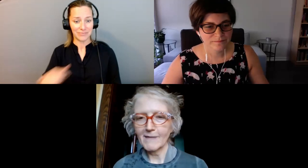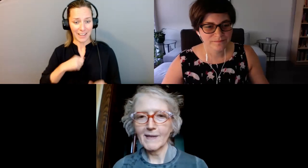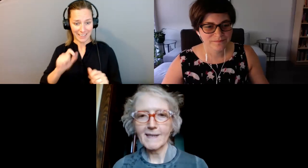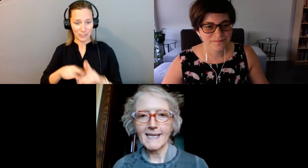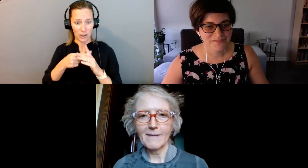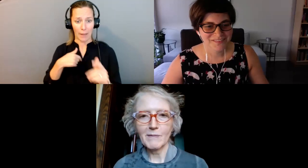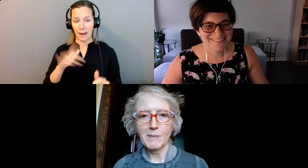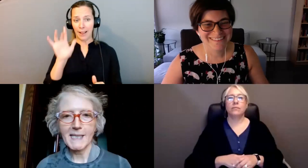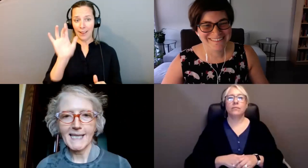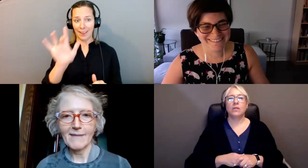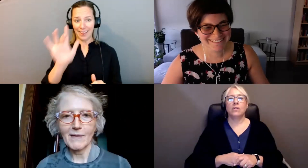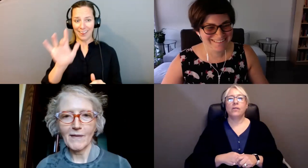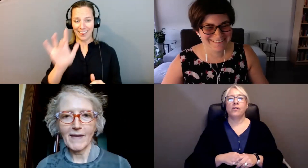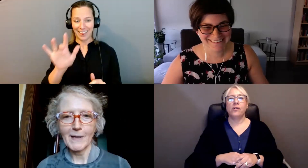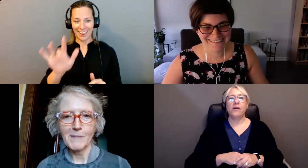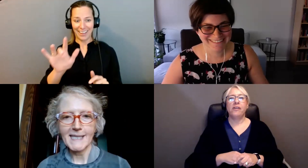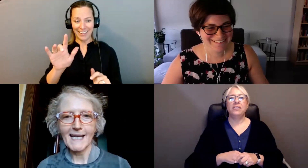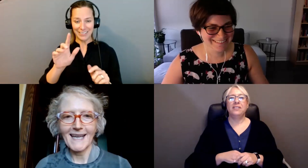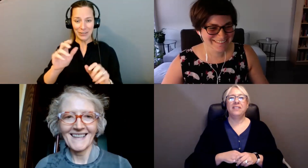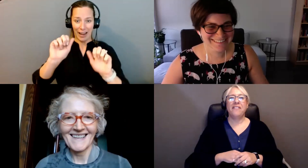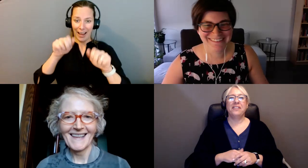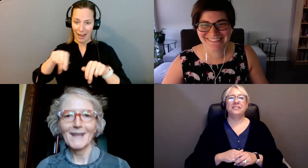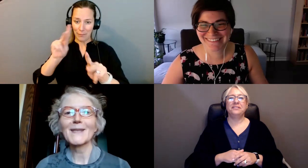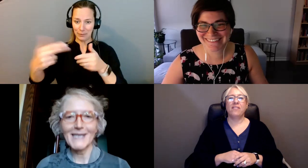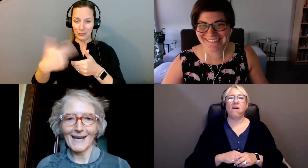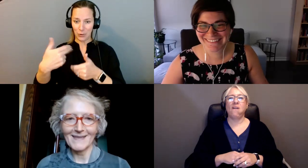don't know if it looks like I've been repeatedly giving you the finger. But it's slowed down.